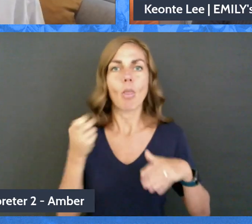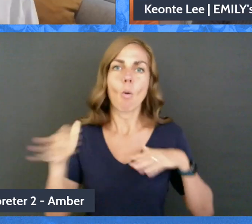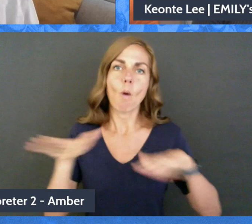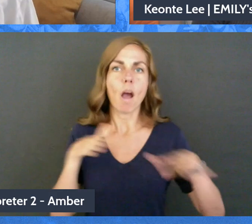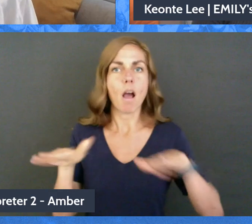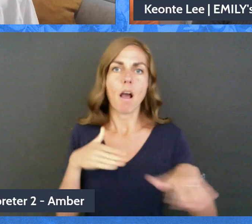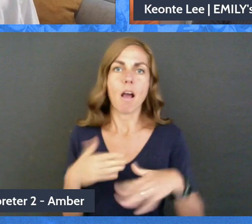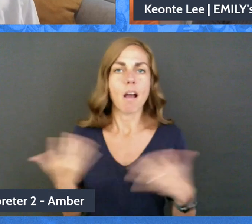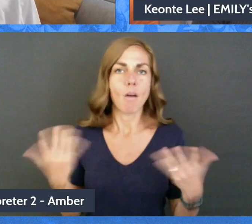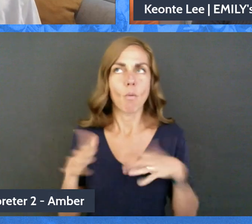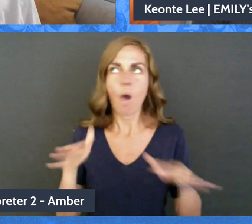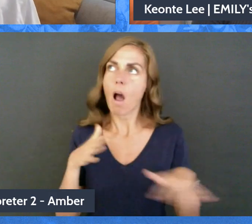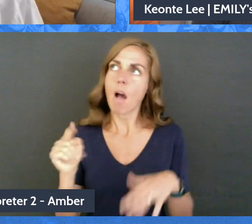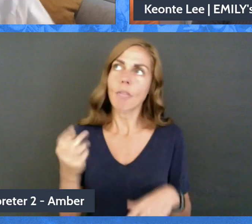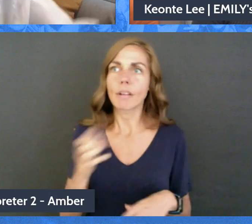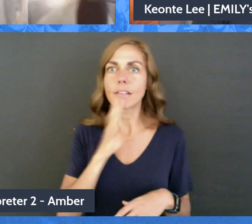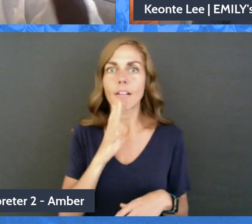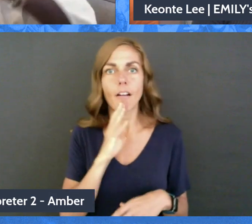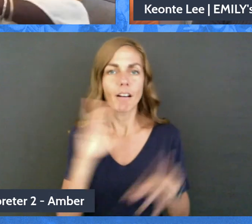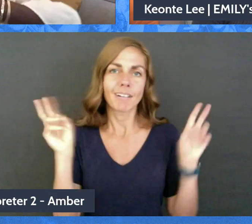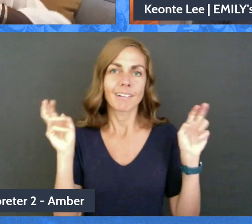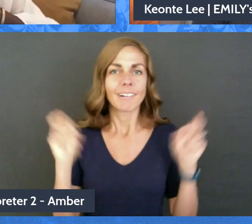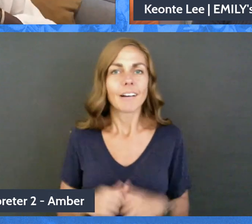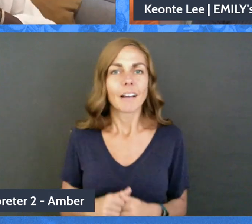and also realizing that the more I pour in,